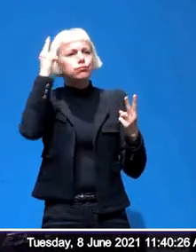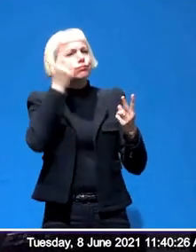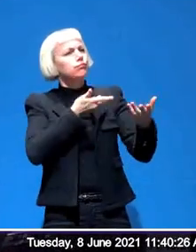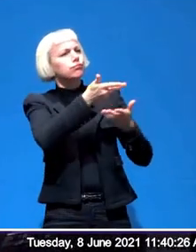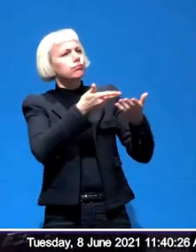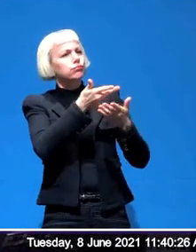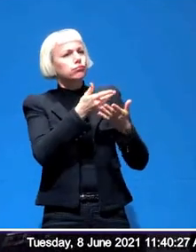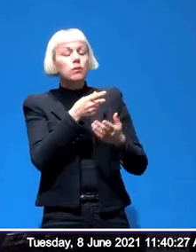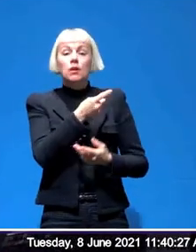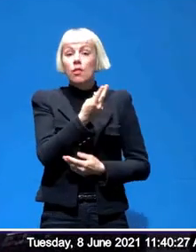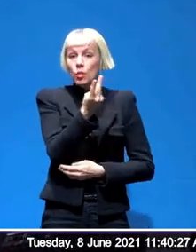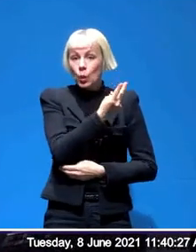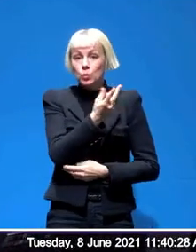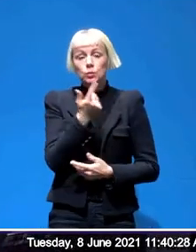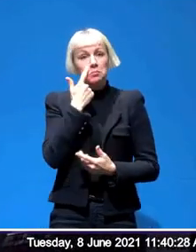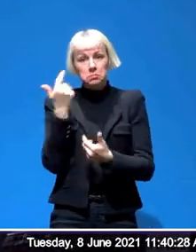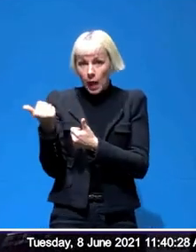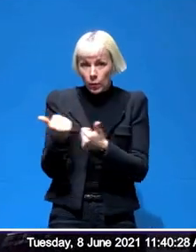And those phone calls were very regular.